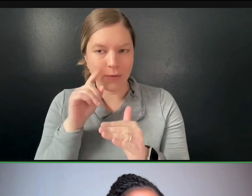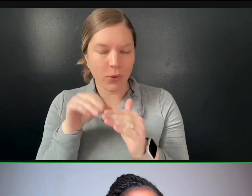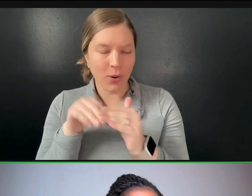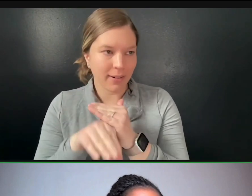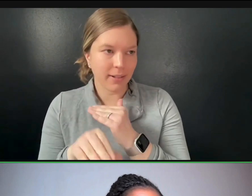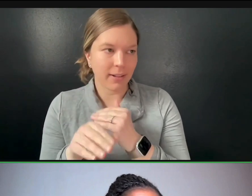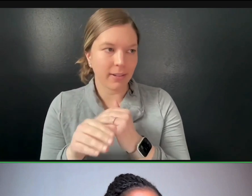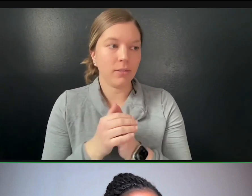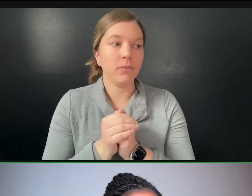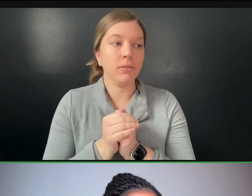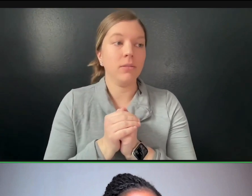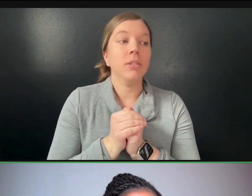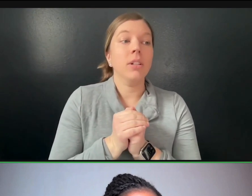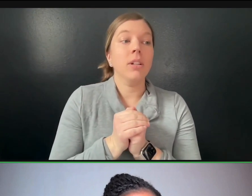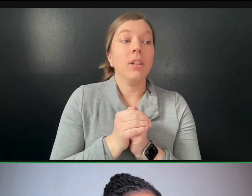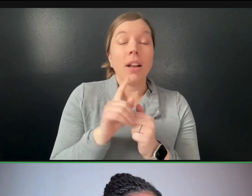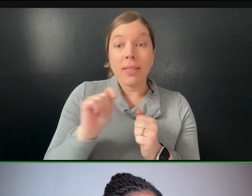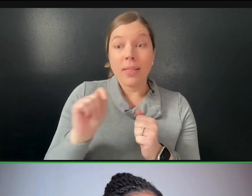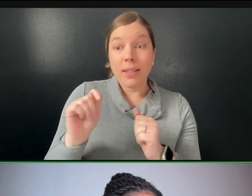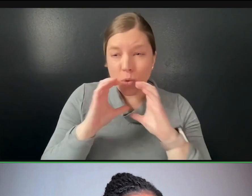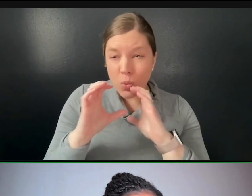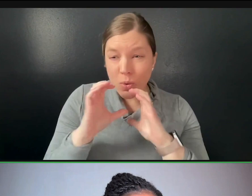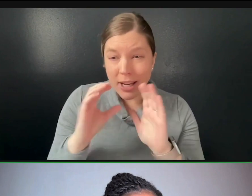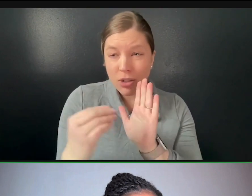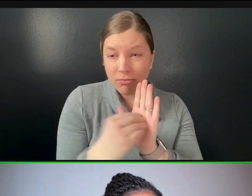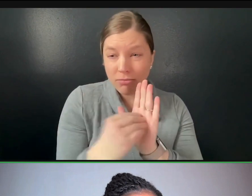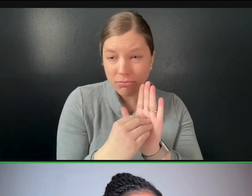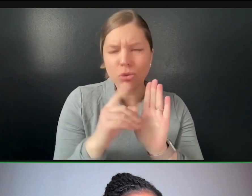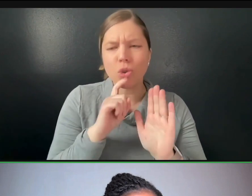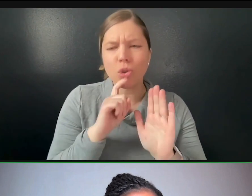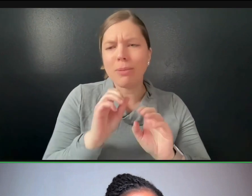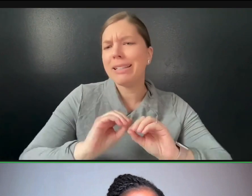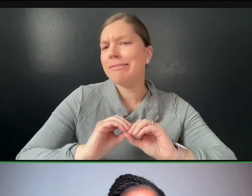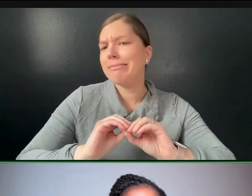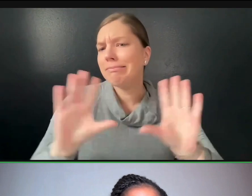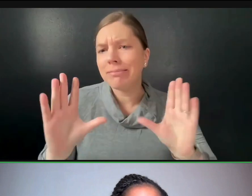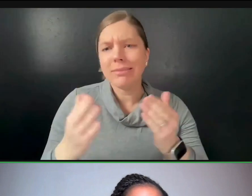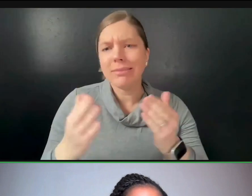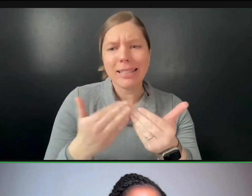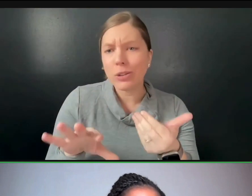or if a request is required to provide access.